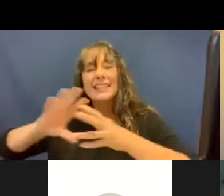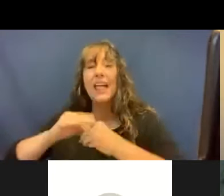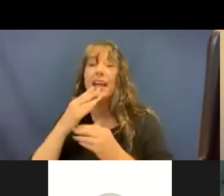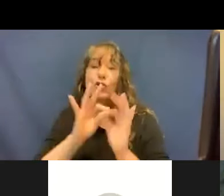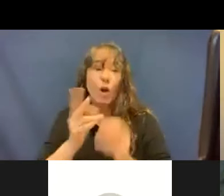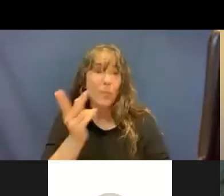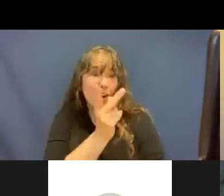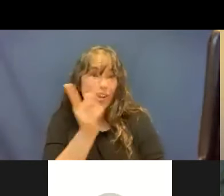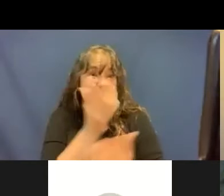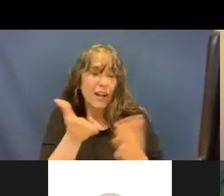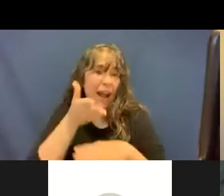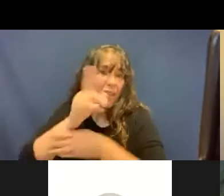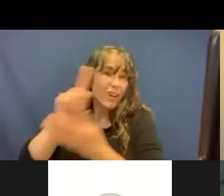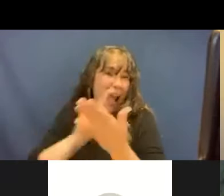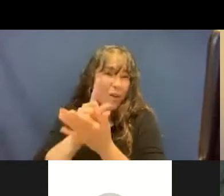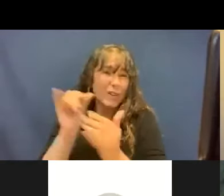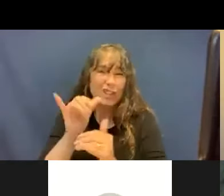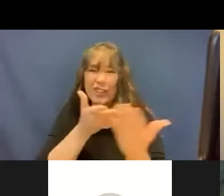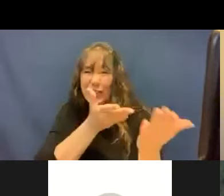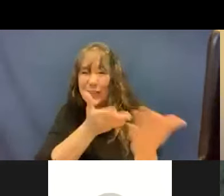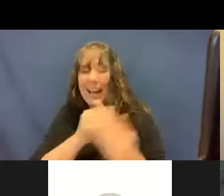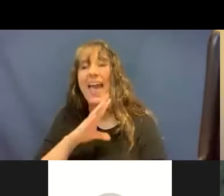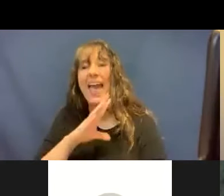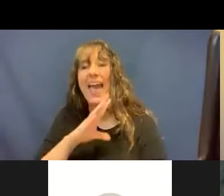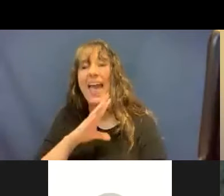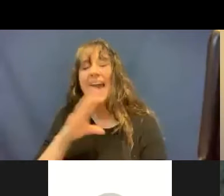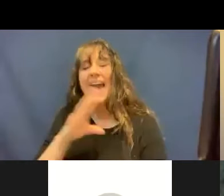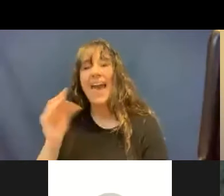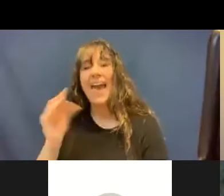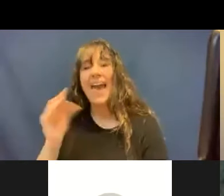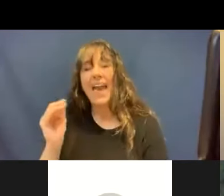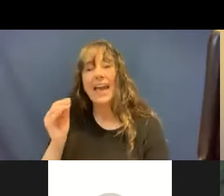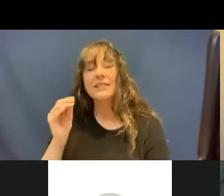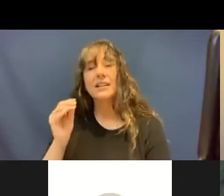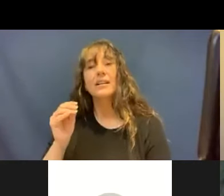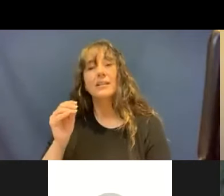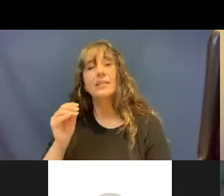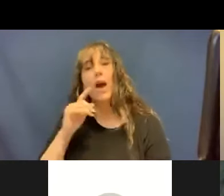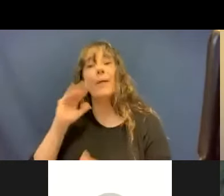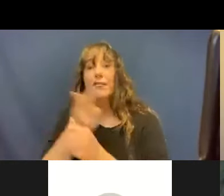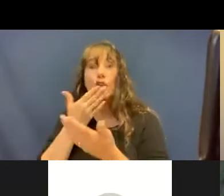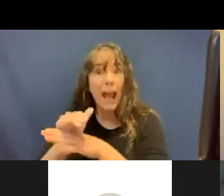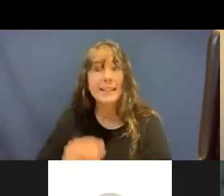after hours. And, yeah, I hope everyone has a good night. This was recorded. I will post